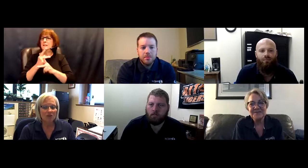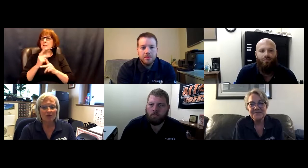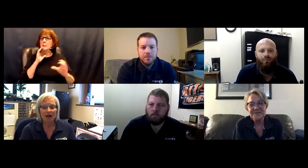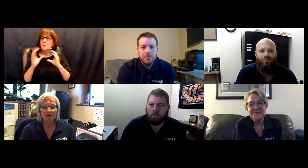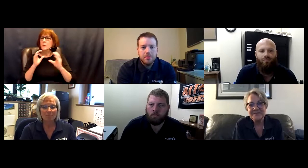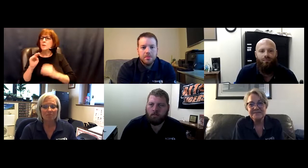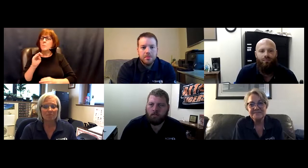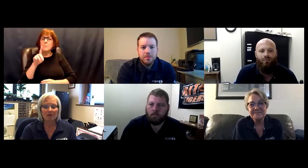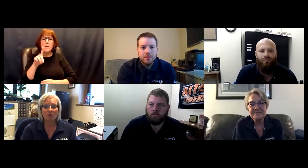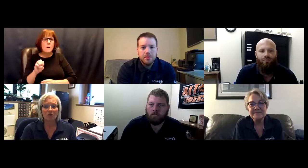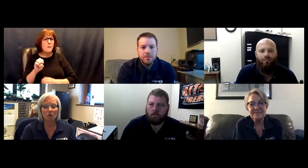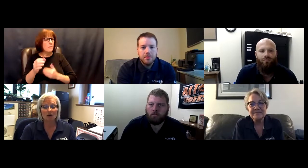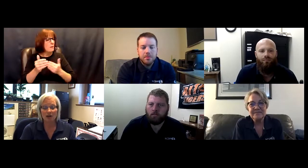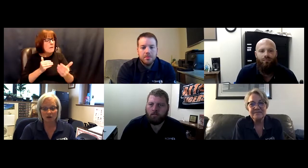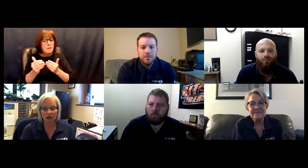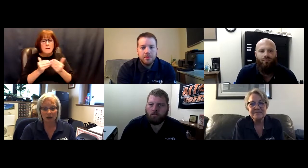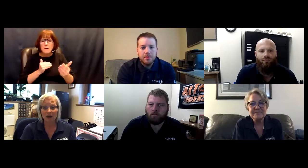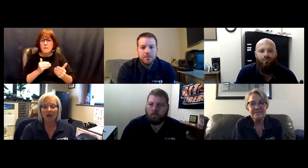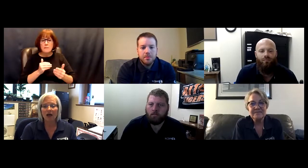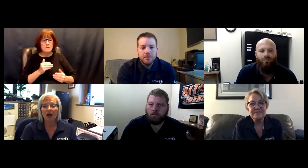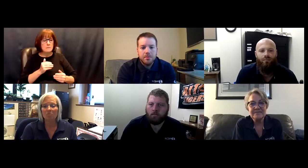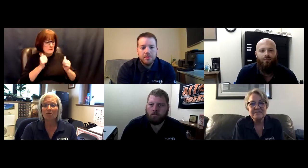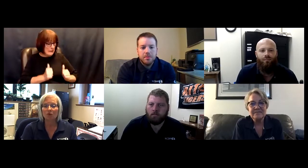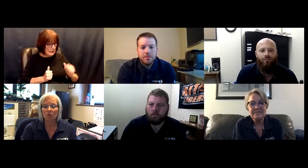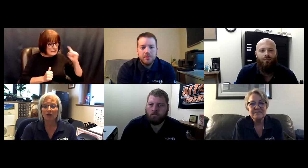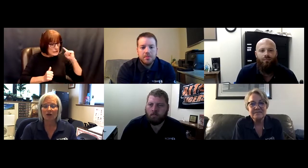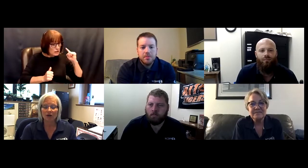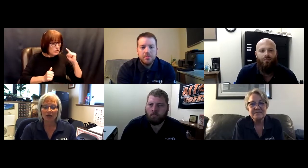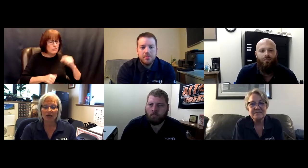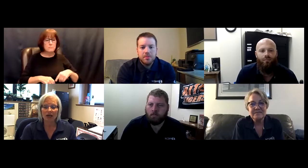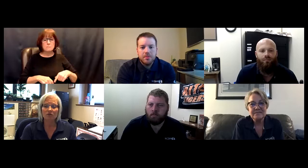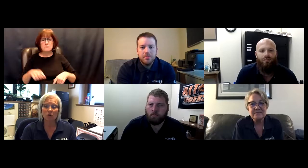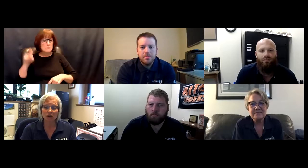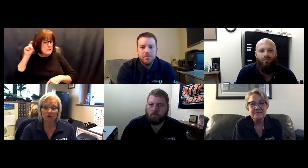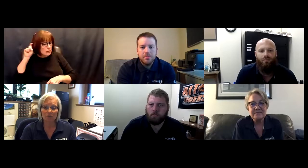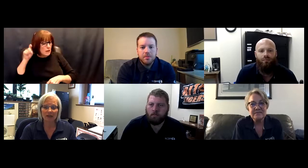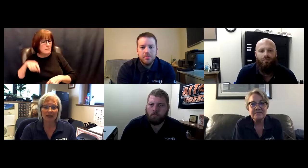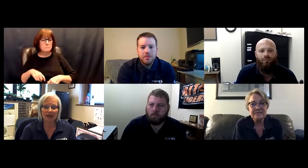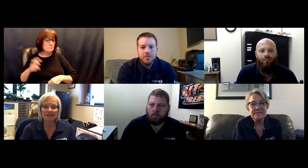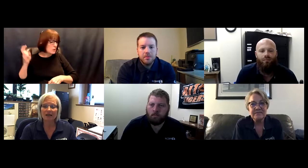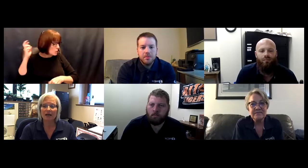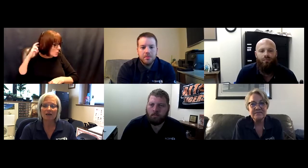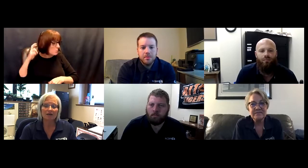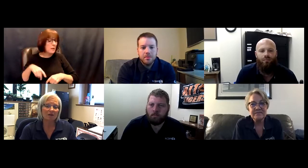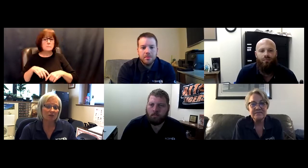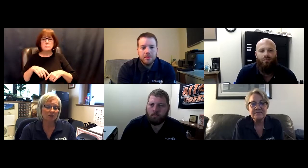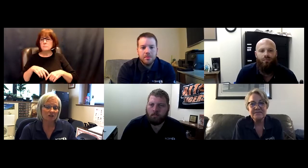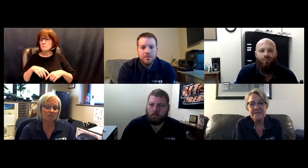that be people who are hearing people who wear hearing aids, cochlear implants, people who are speech